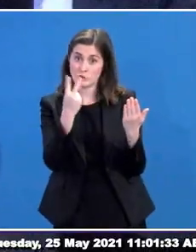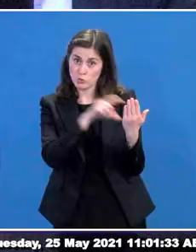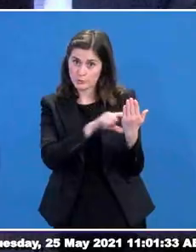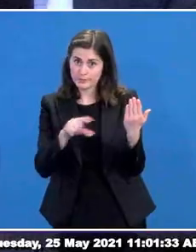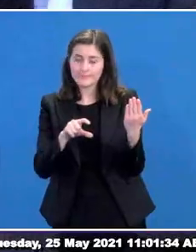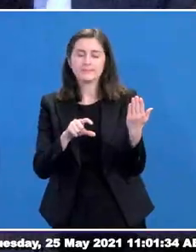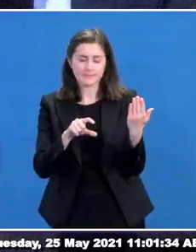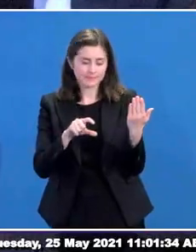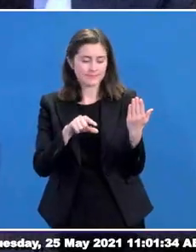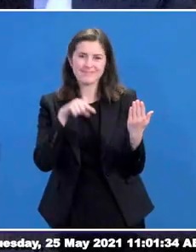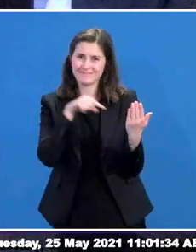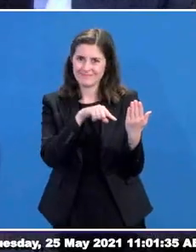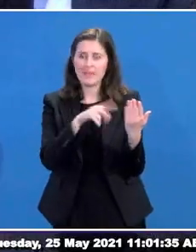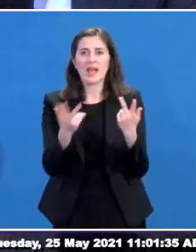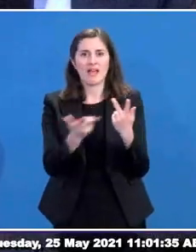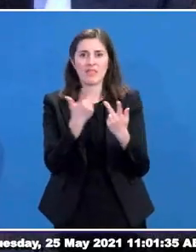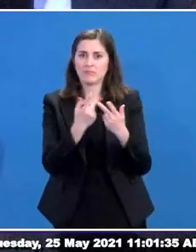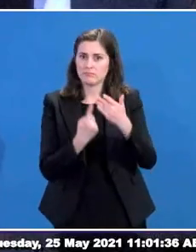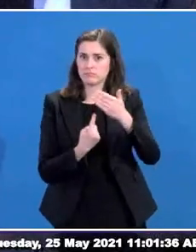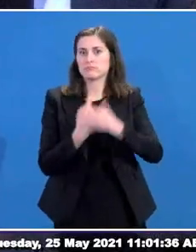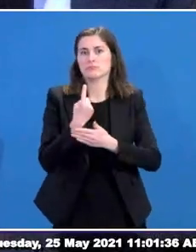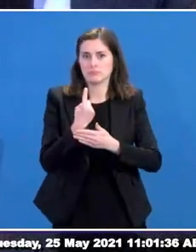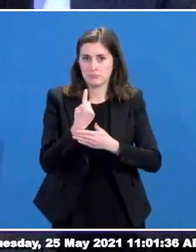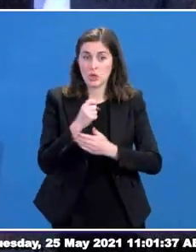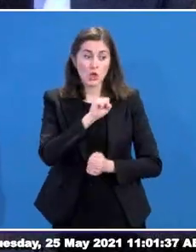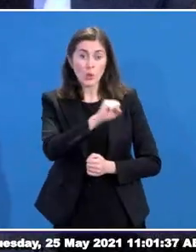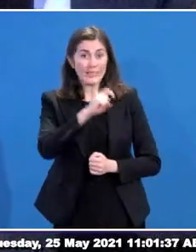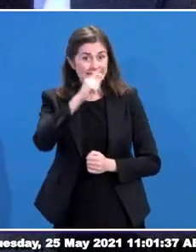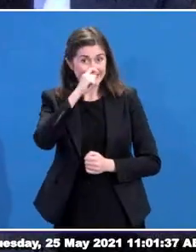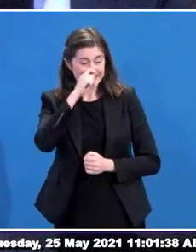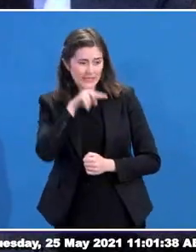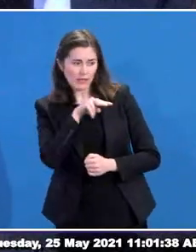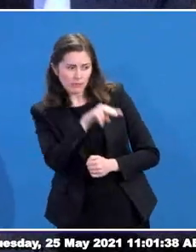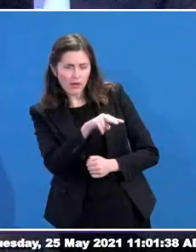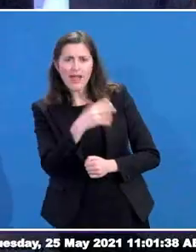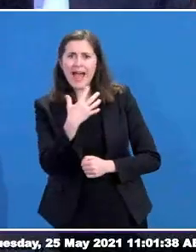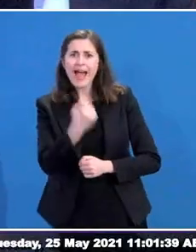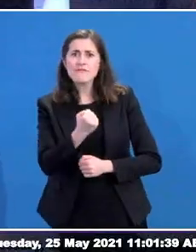And this is another incident where Melissa was observed to having bruising around her eyes.